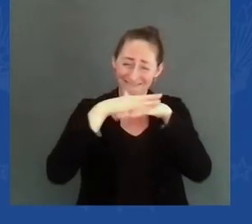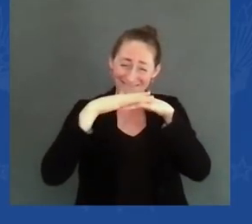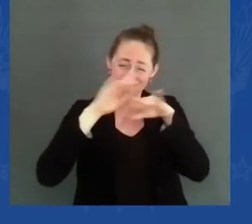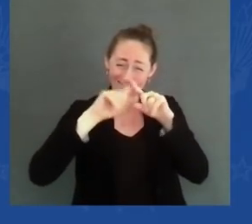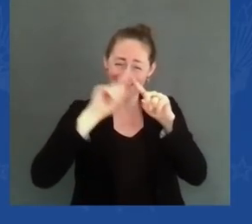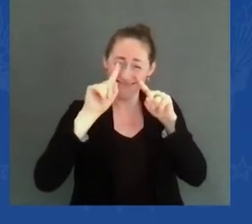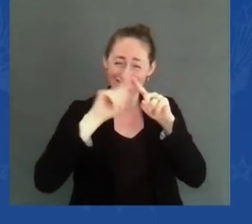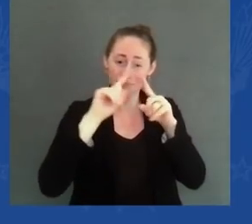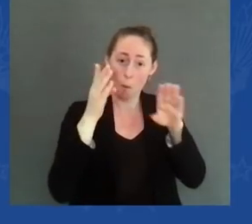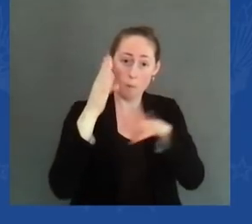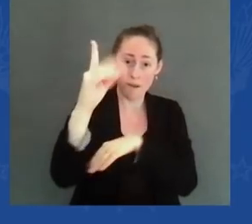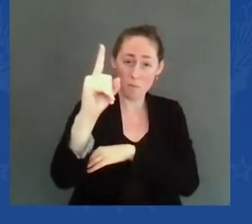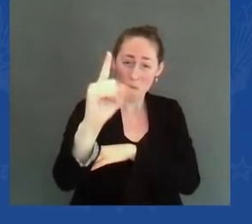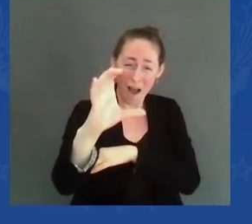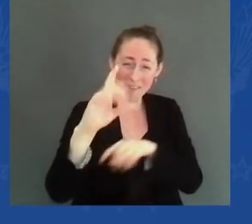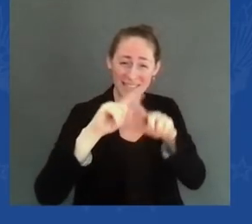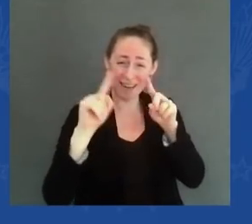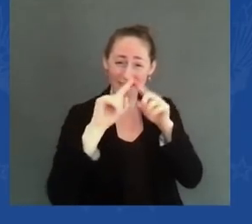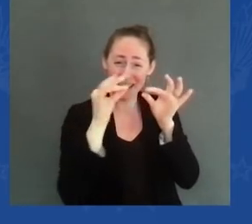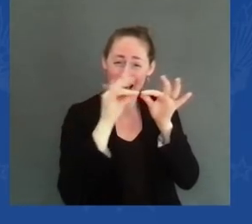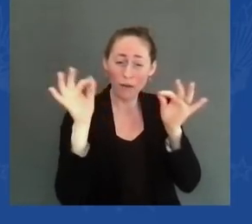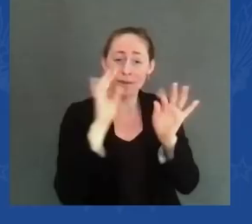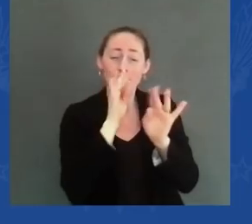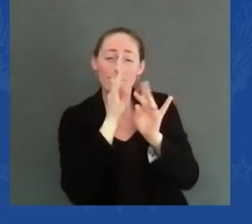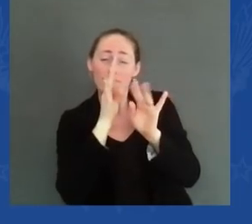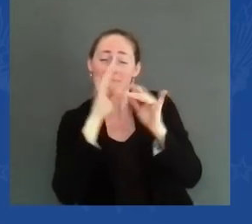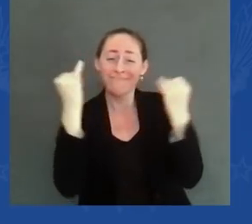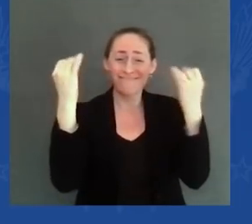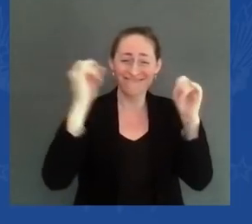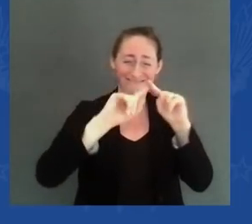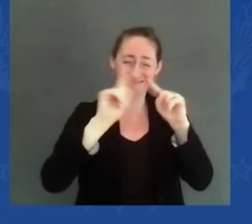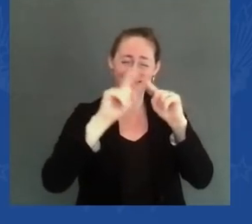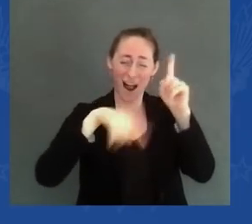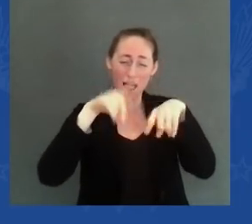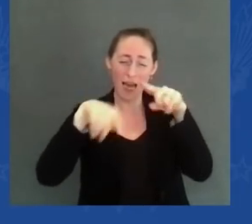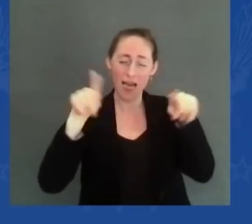From Archie Bunker to LL Cool J, to Aquafina,